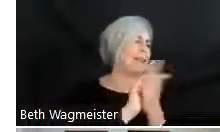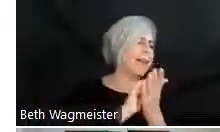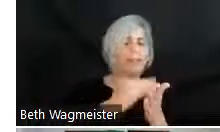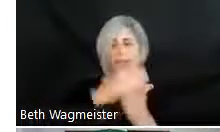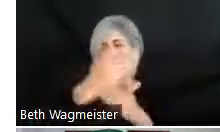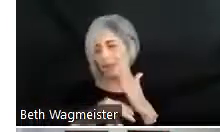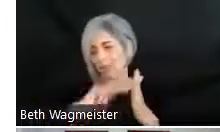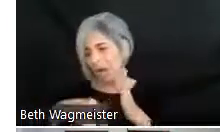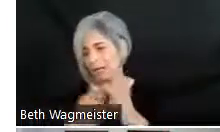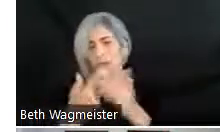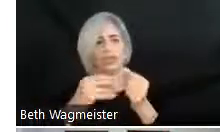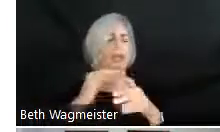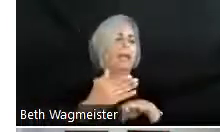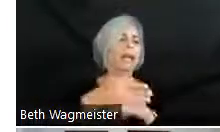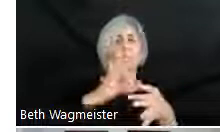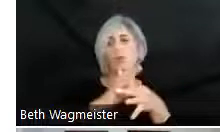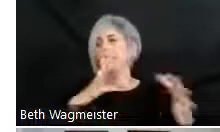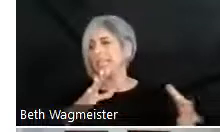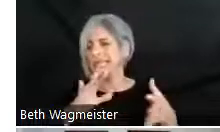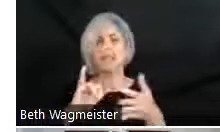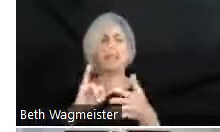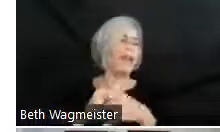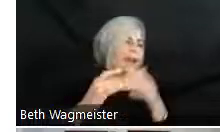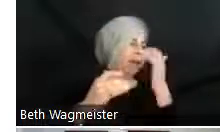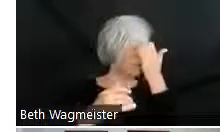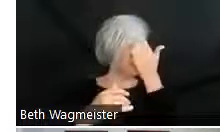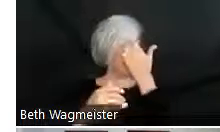We'll do it after the release. Maybe that triggers some people on the call right now,